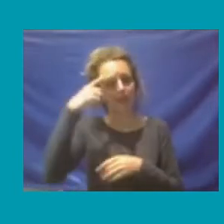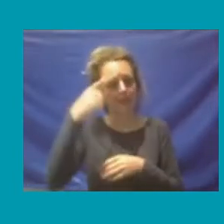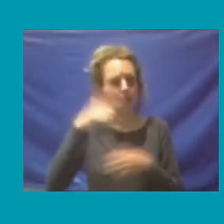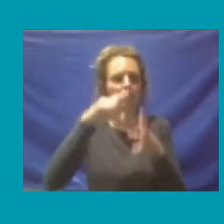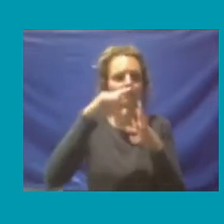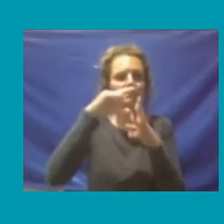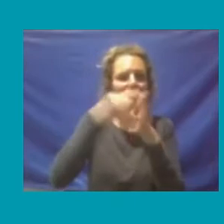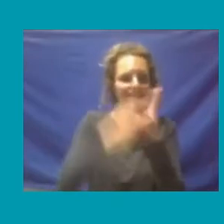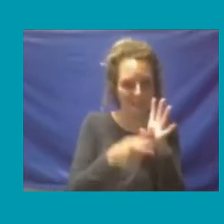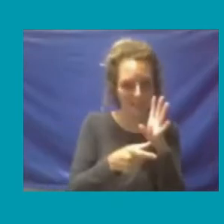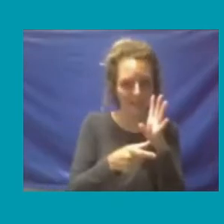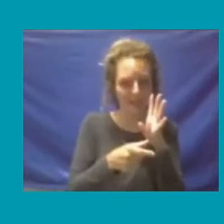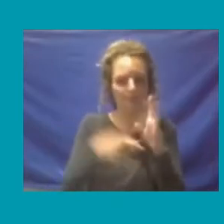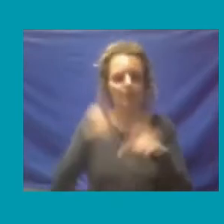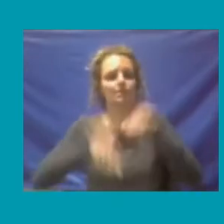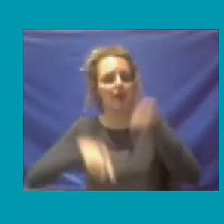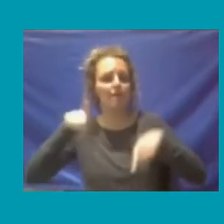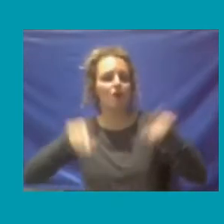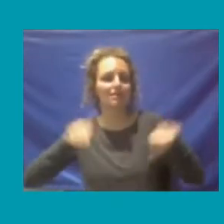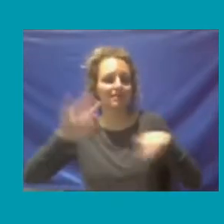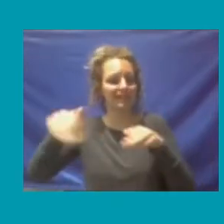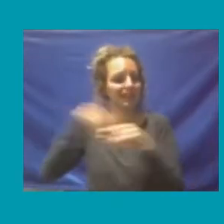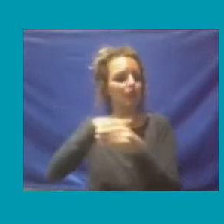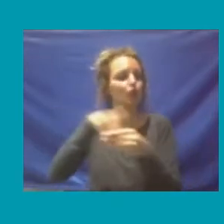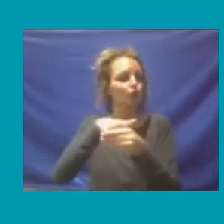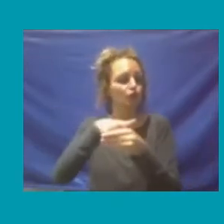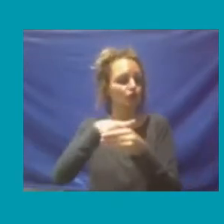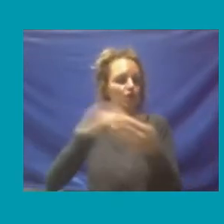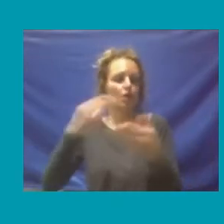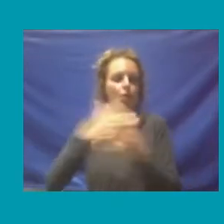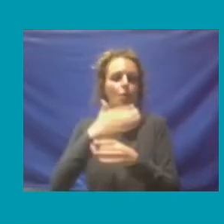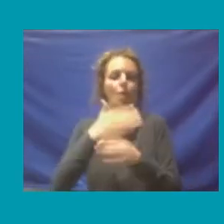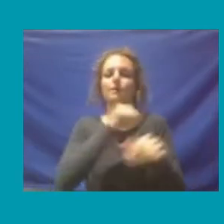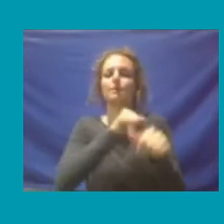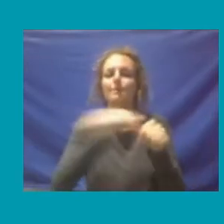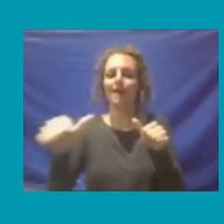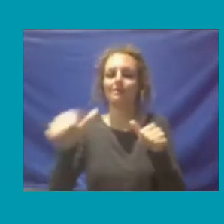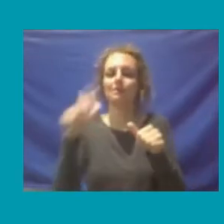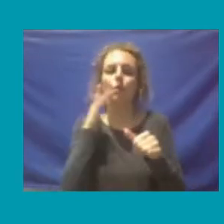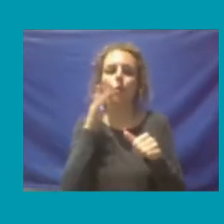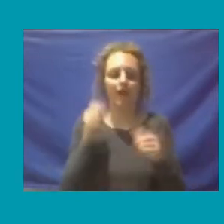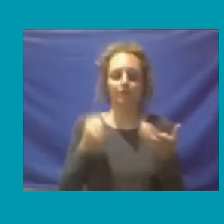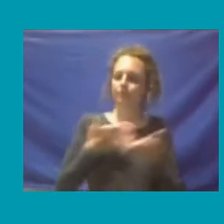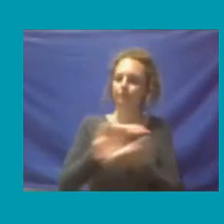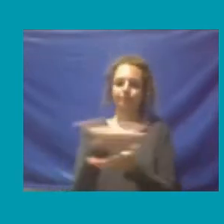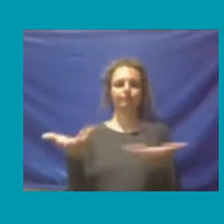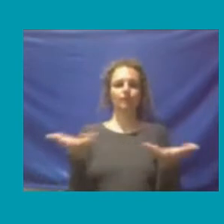best when it's a conversation. And I think when you're in the advocacy game,